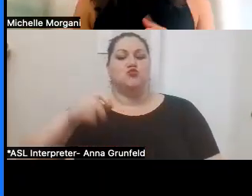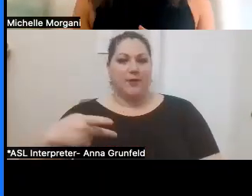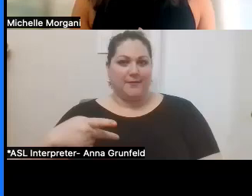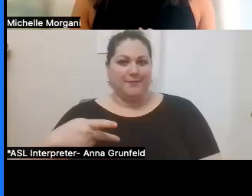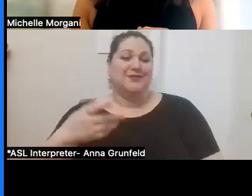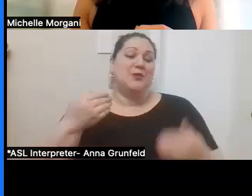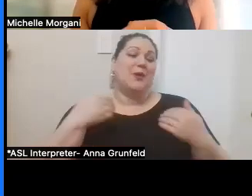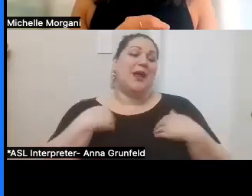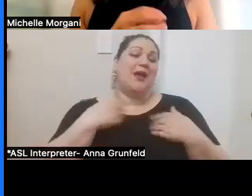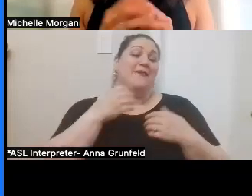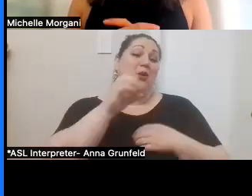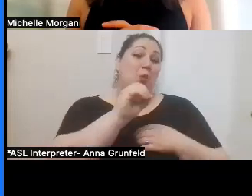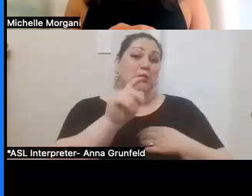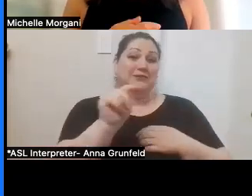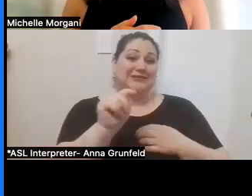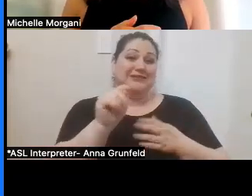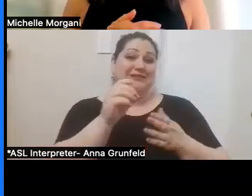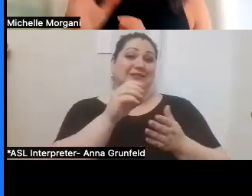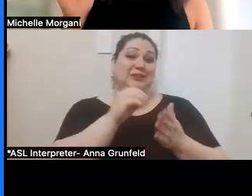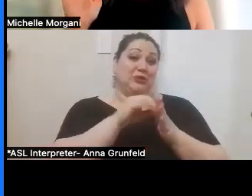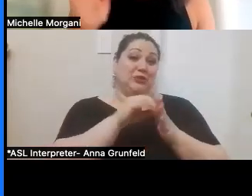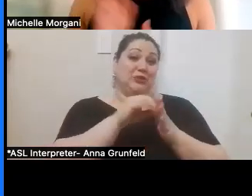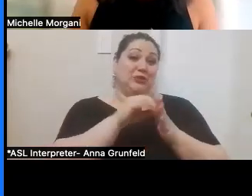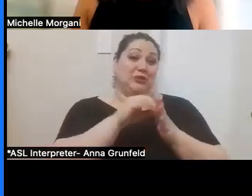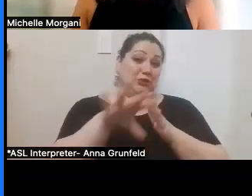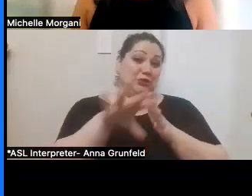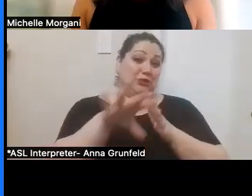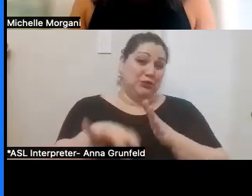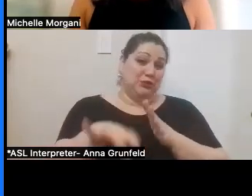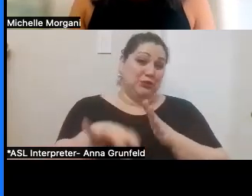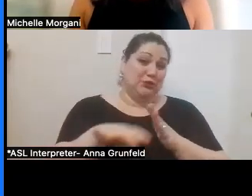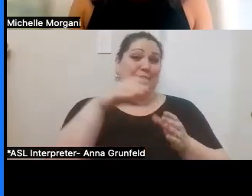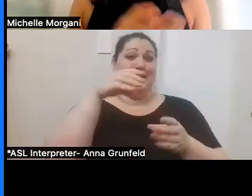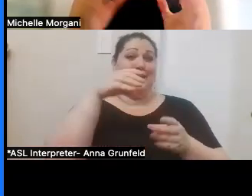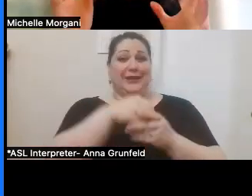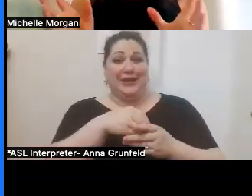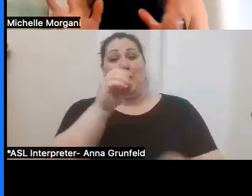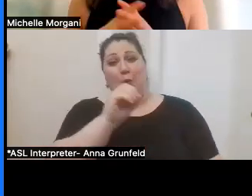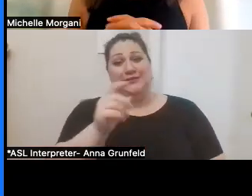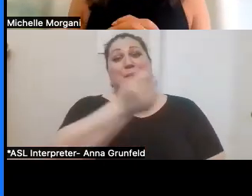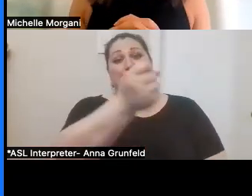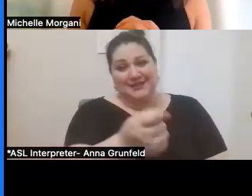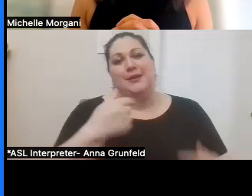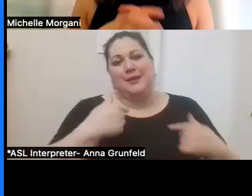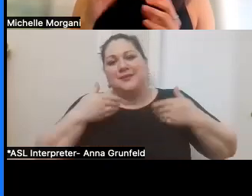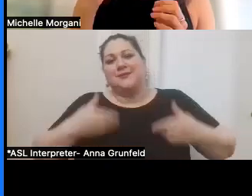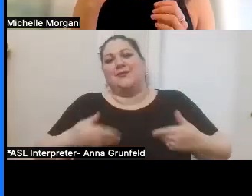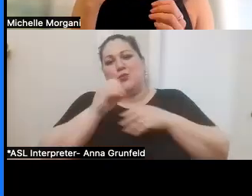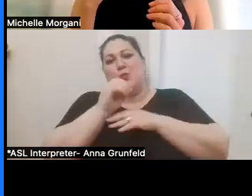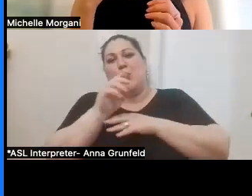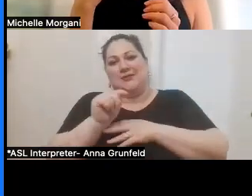And OT's and yes, I am also an occupational therapist by trade. So, I can say this, but we also have some really great